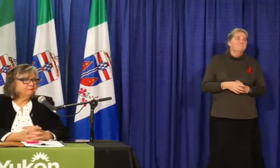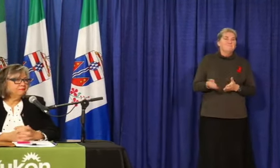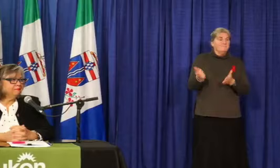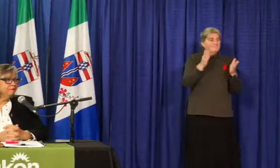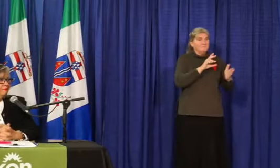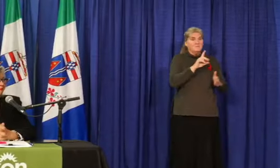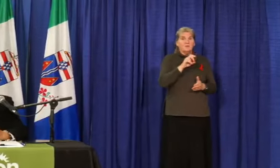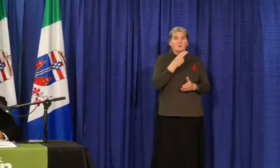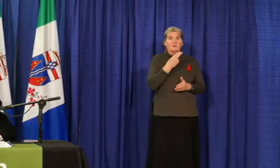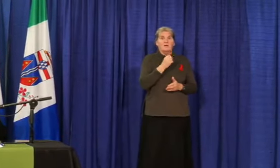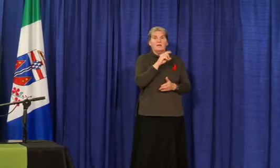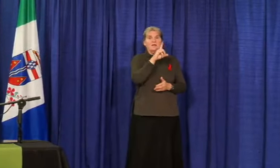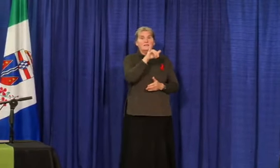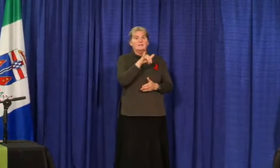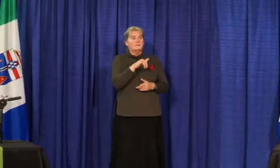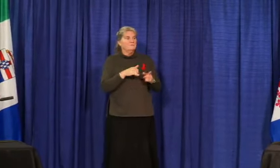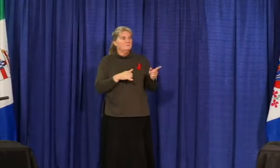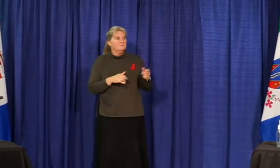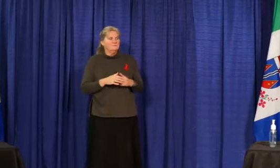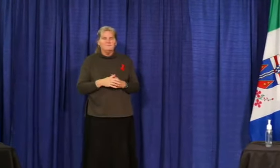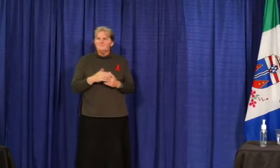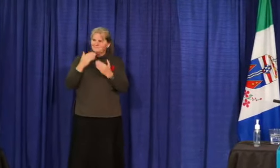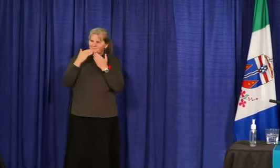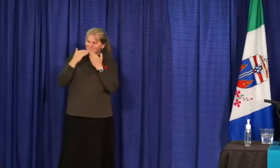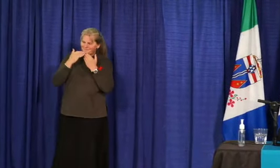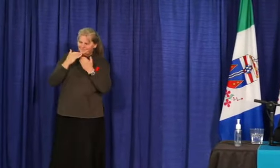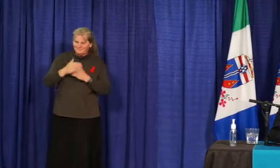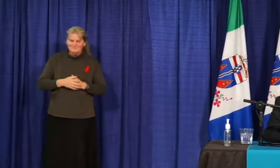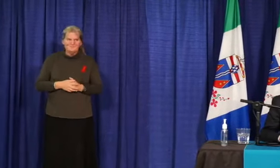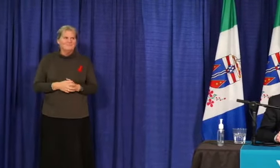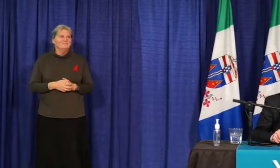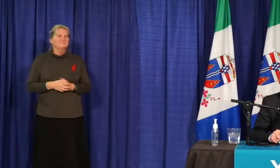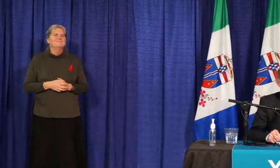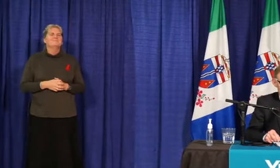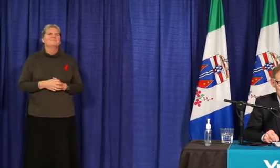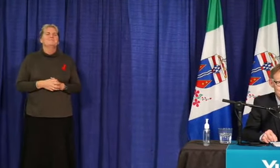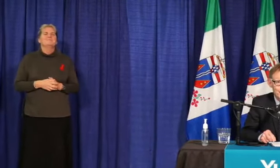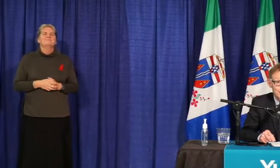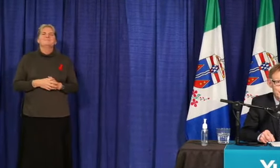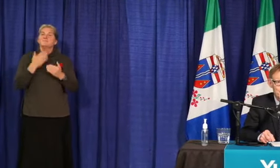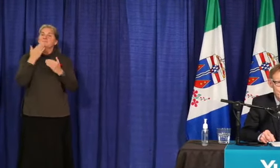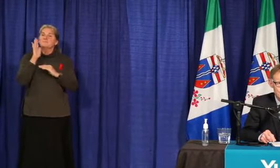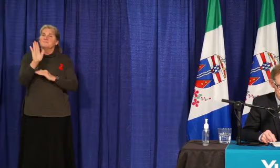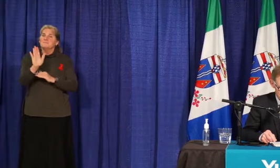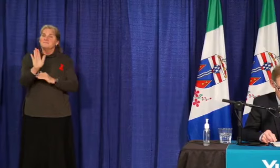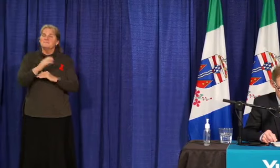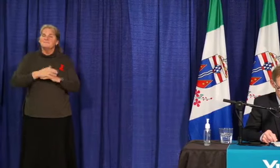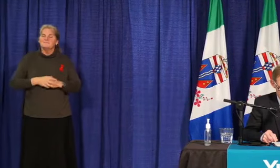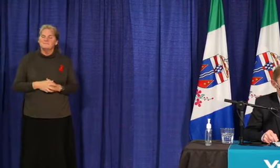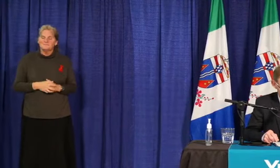Pat: Dr Hanley? Thank you. Merci, Minister McPhee, and good